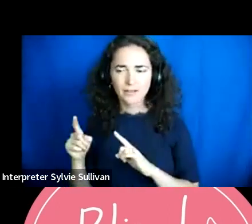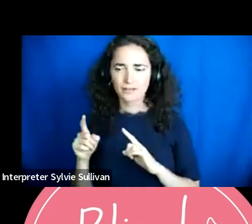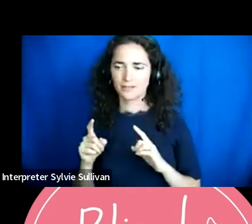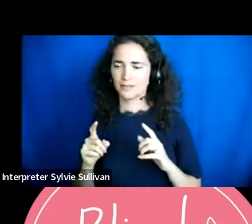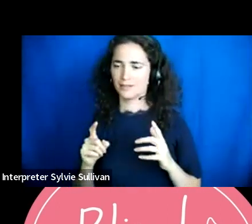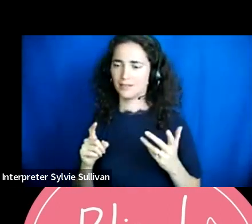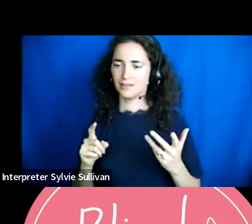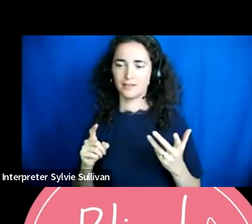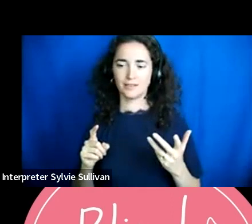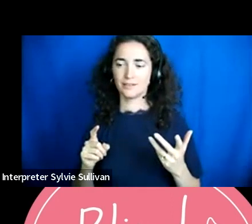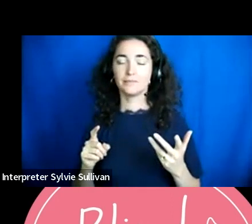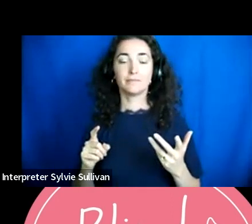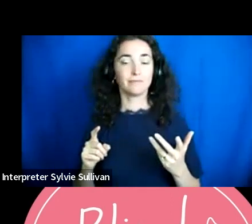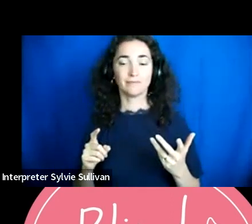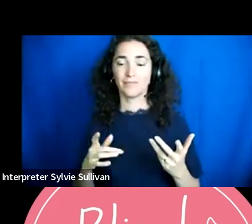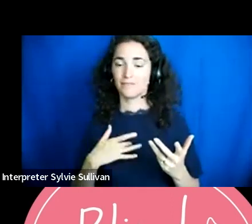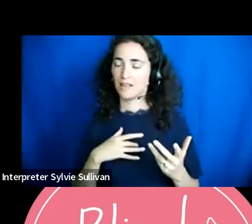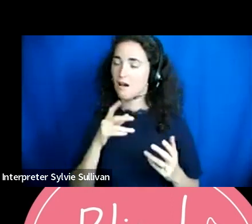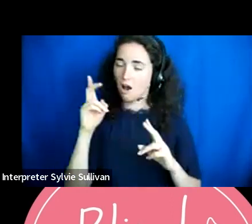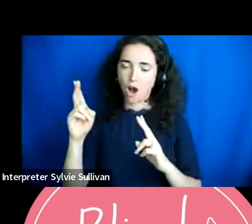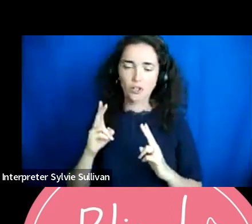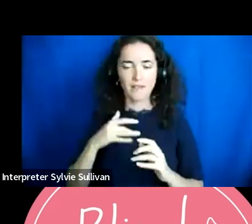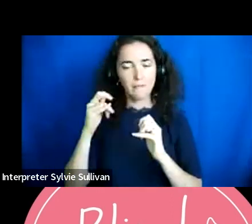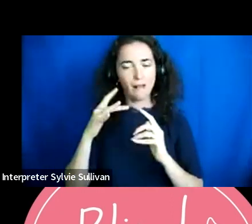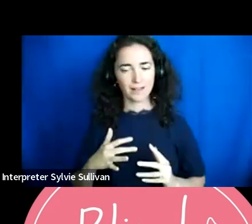honored and blessed to have everybody on here to talk a little bit about it.